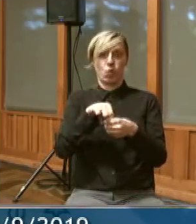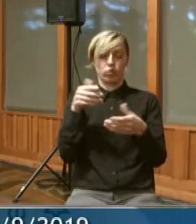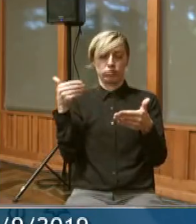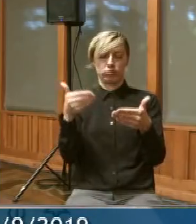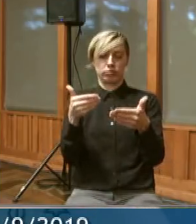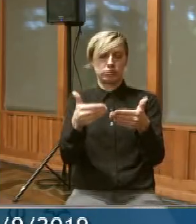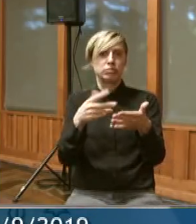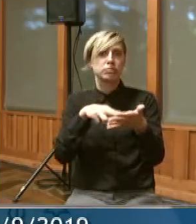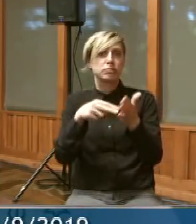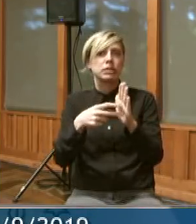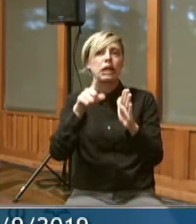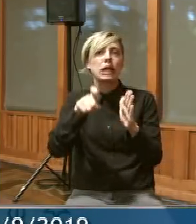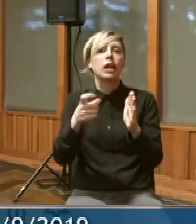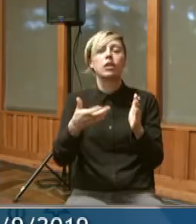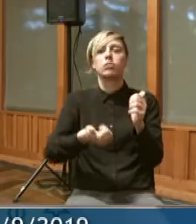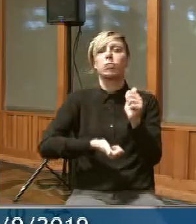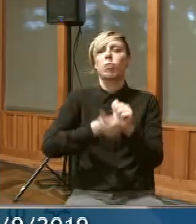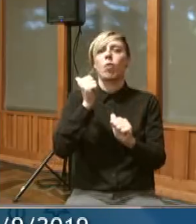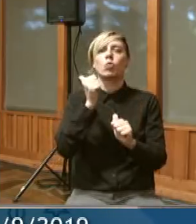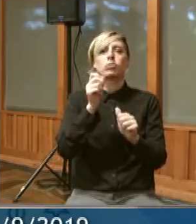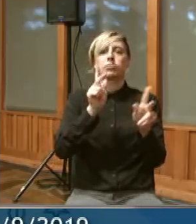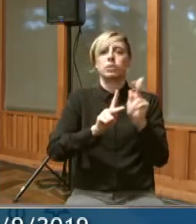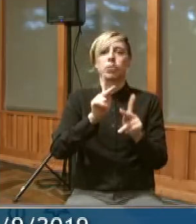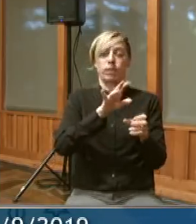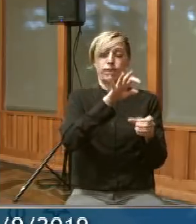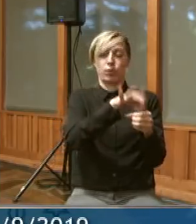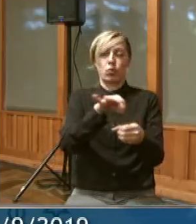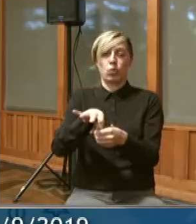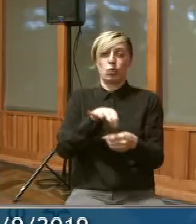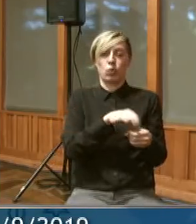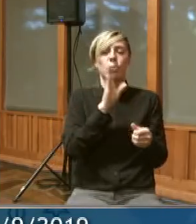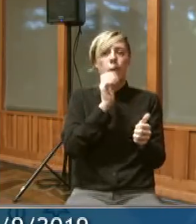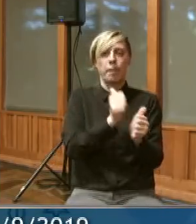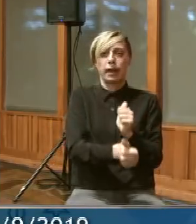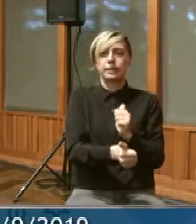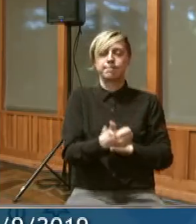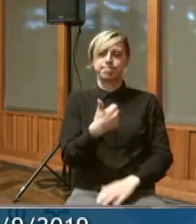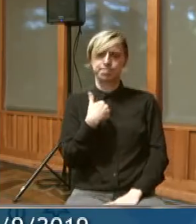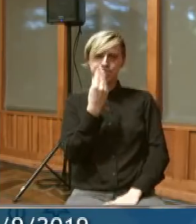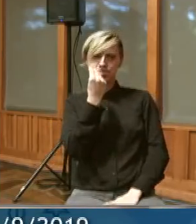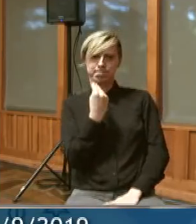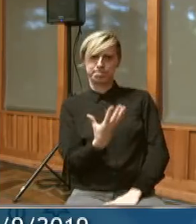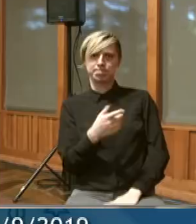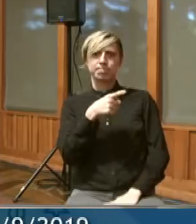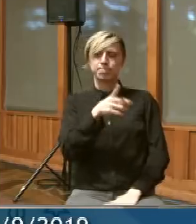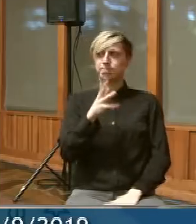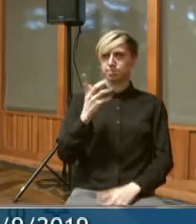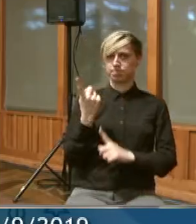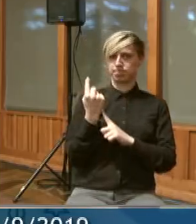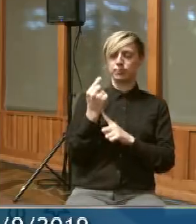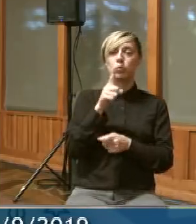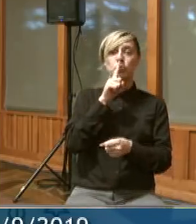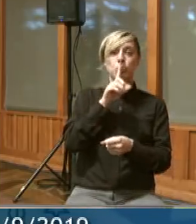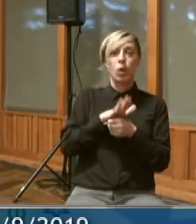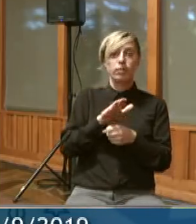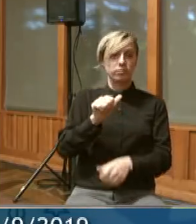COMMISSIONER FRITZ AND OF COMMISSIONER EUDALY BECAUSE I UNDERSTAND THERE'S A VOTE AND WE'LL NEED A MAJORITY.